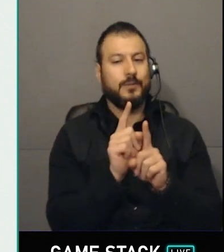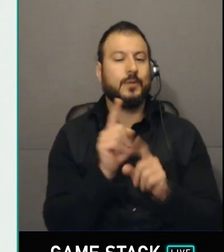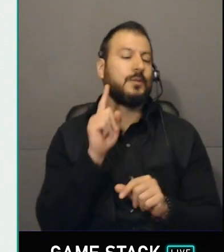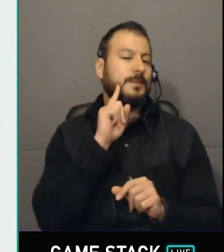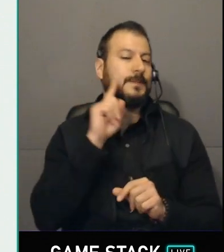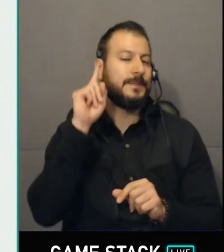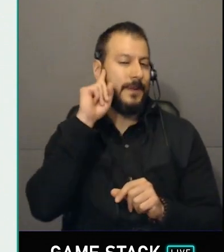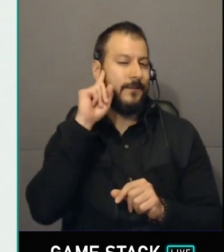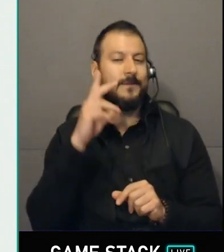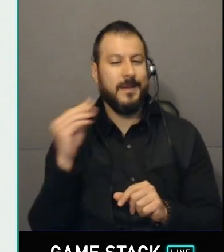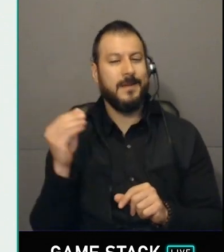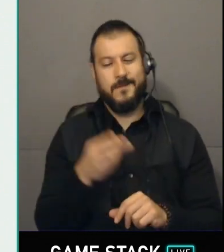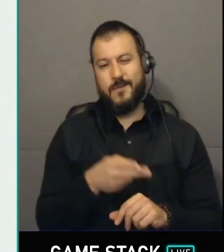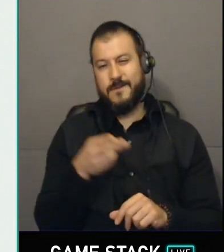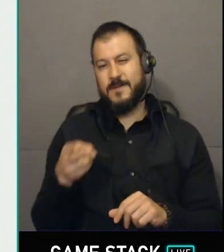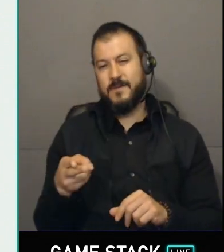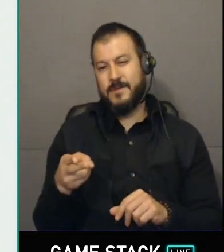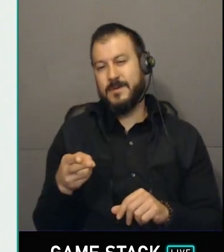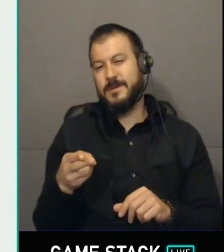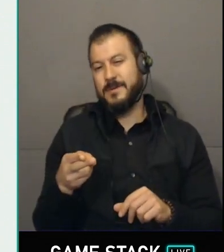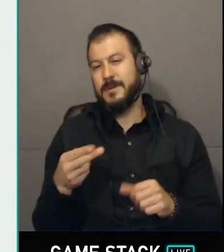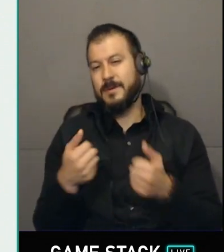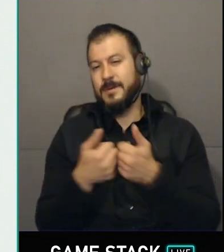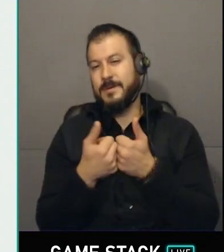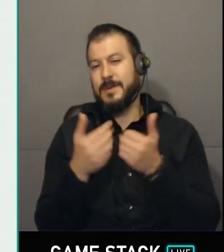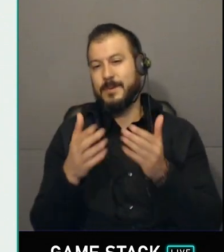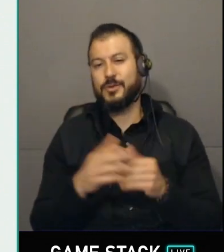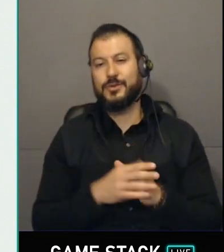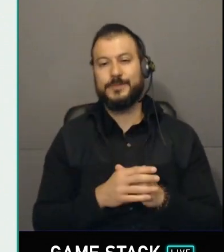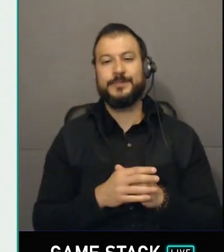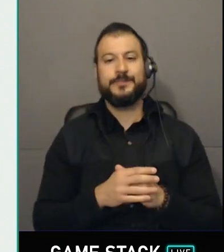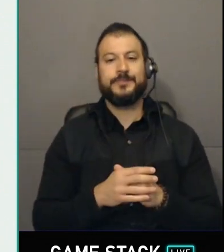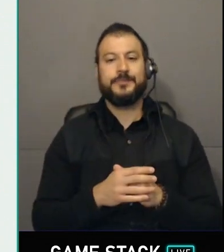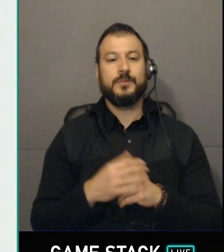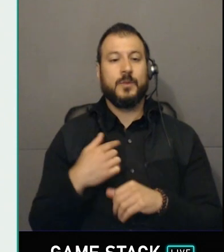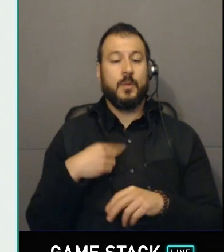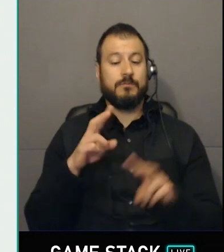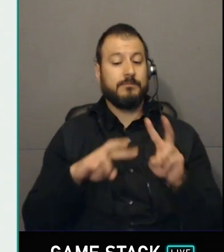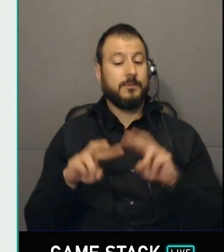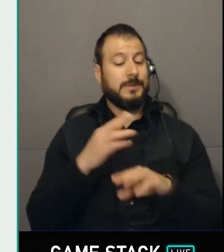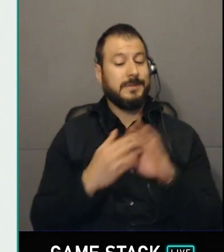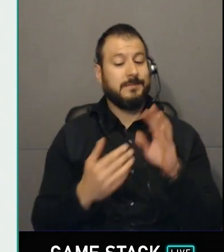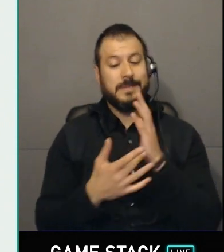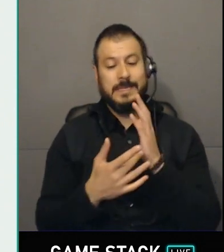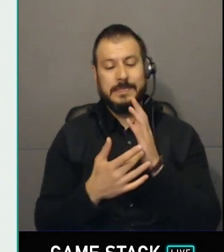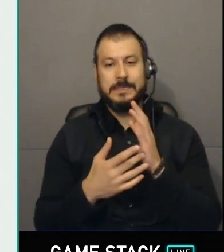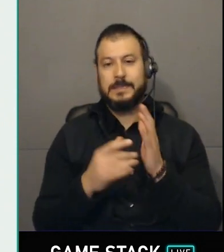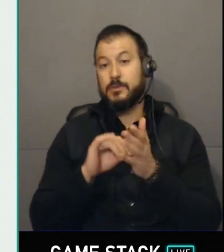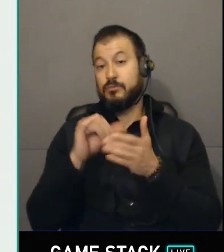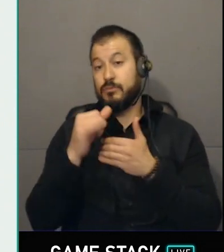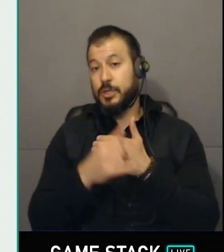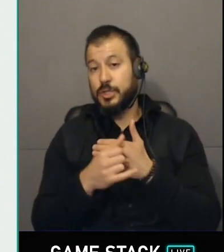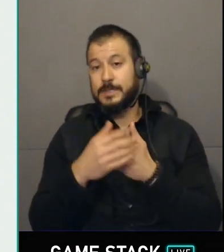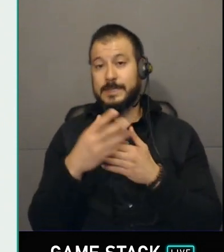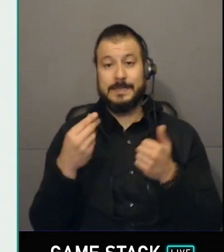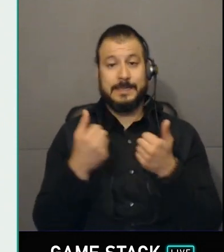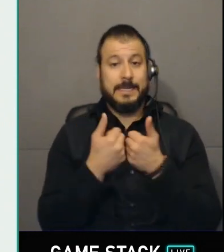Then, we'll look at some techniques and a couple of examples of projects and games that have